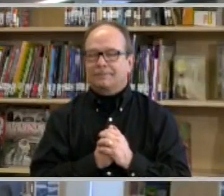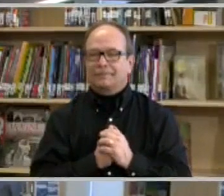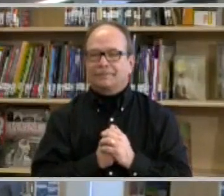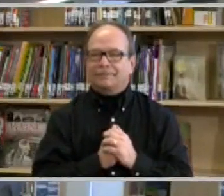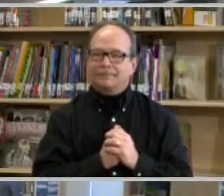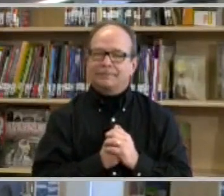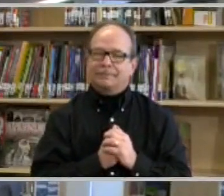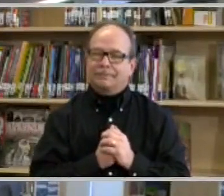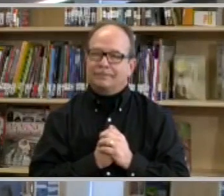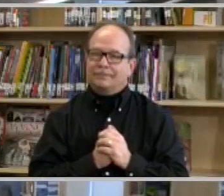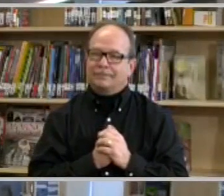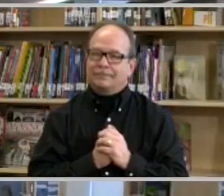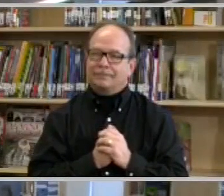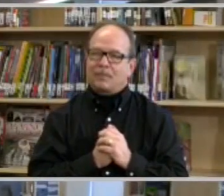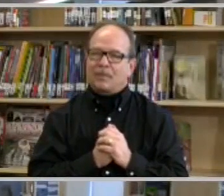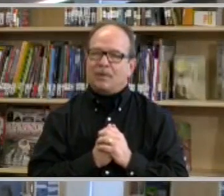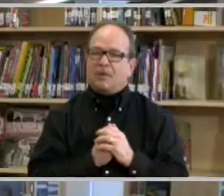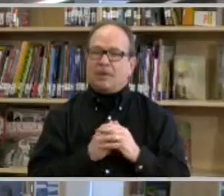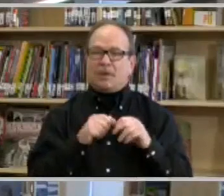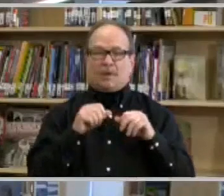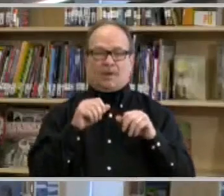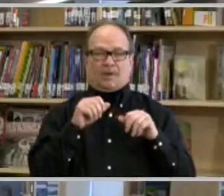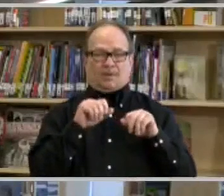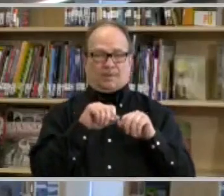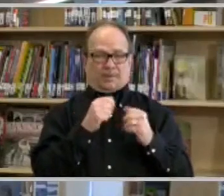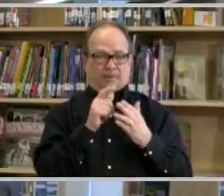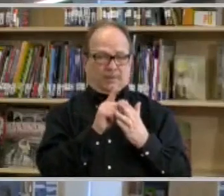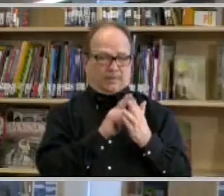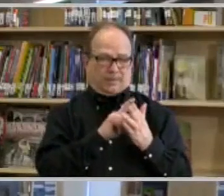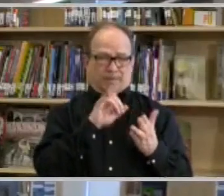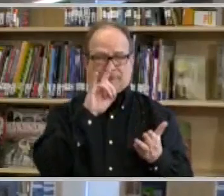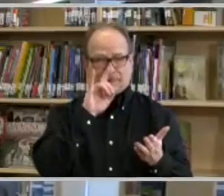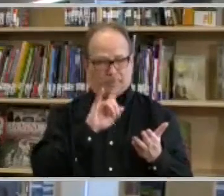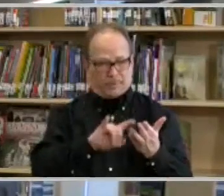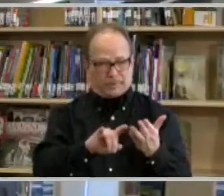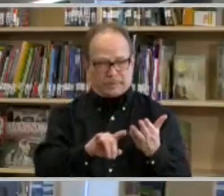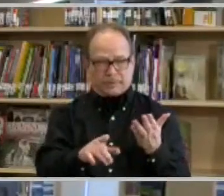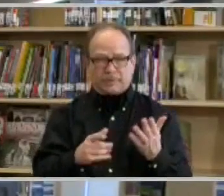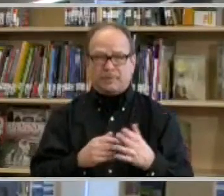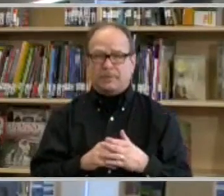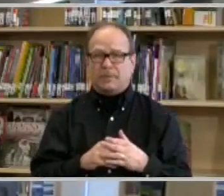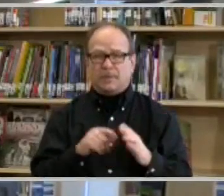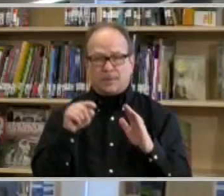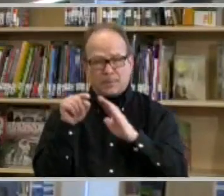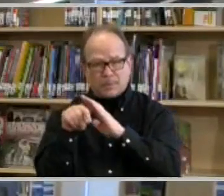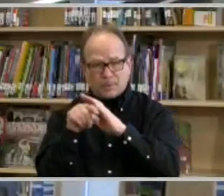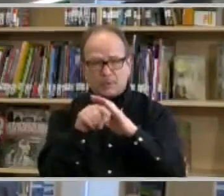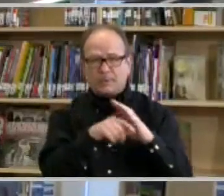THAT I WAS TALKING ABOUT WAS THAT THE CRIME OF THE